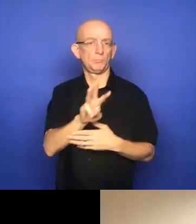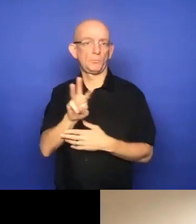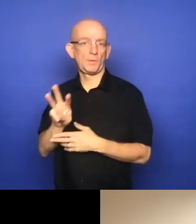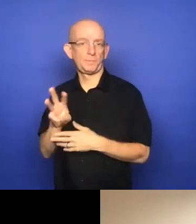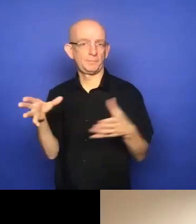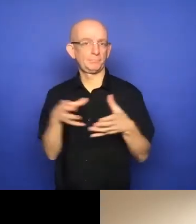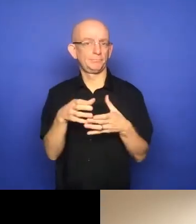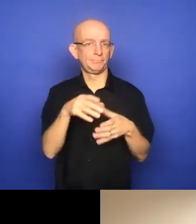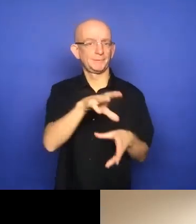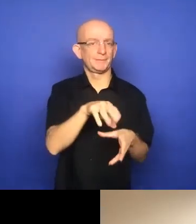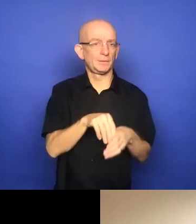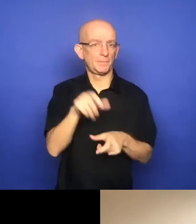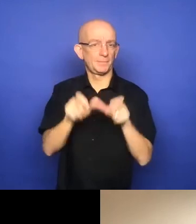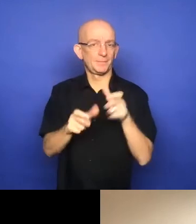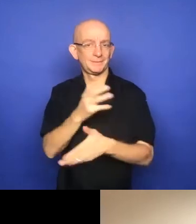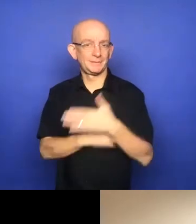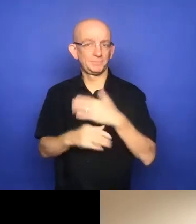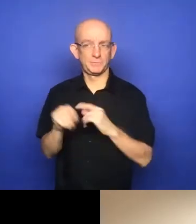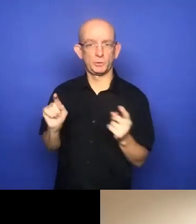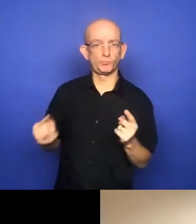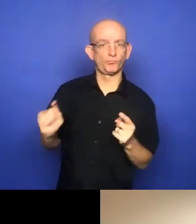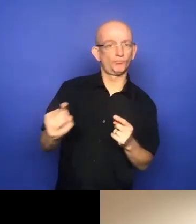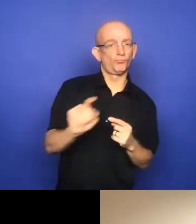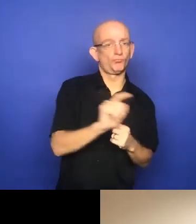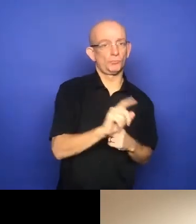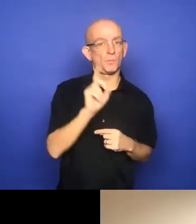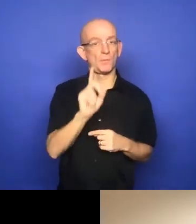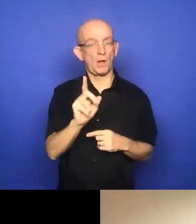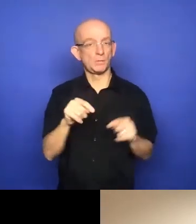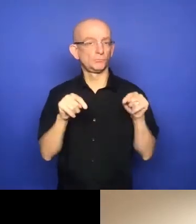Disabilities in general, but particularly the Working Group